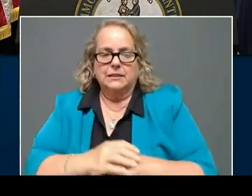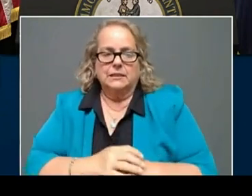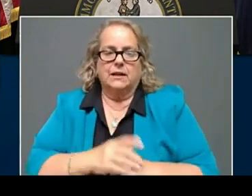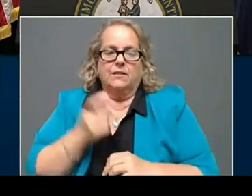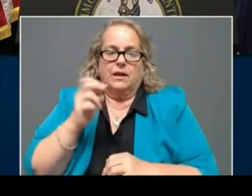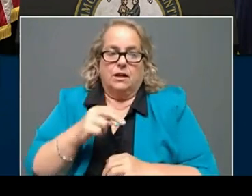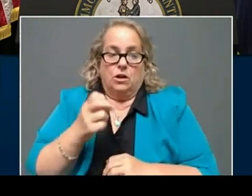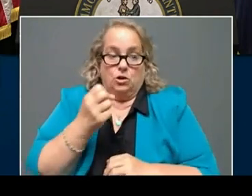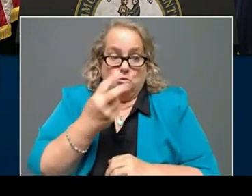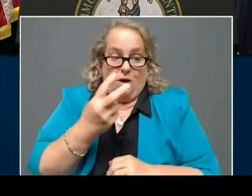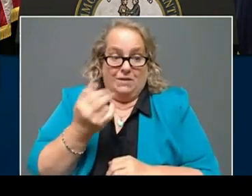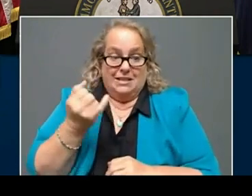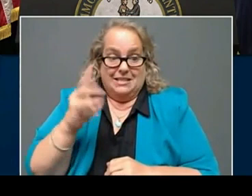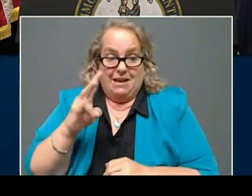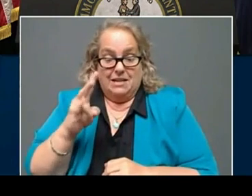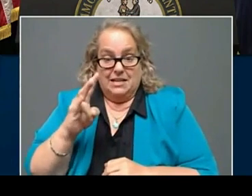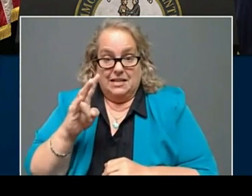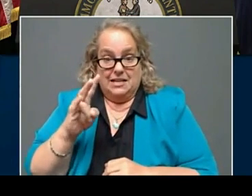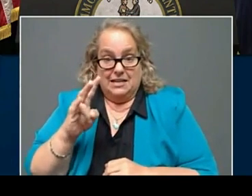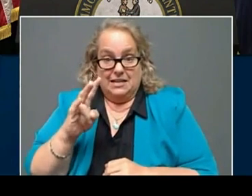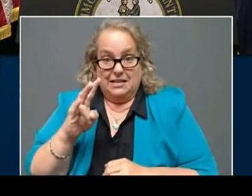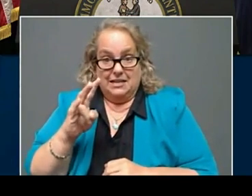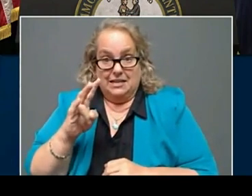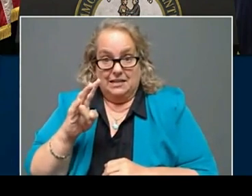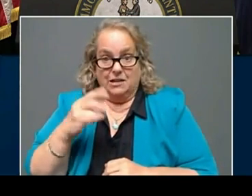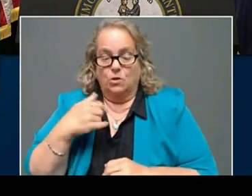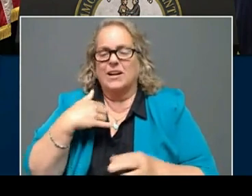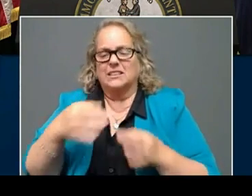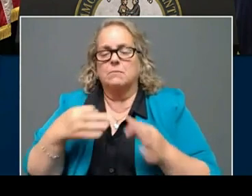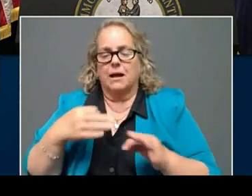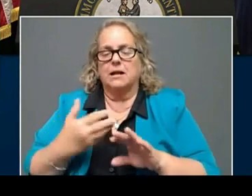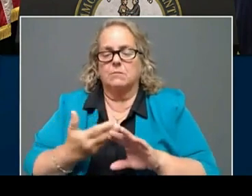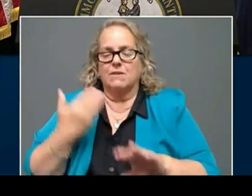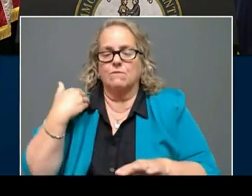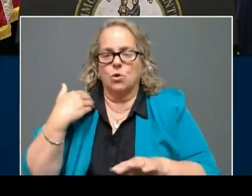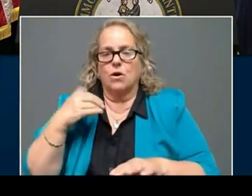year olds. Um we've explained in the past that that the census numbers are